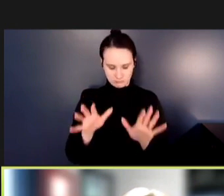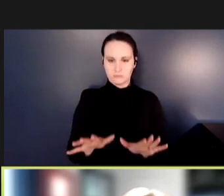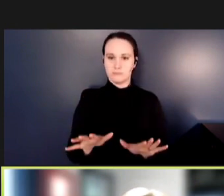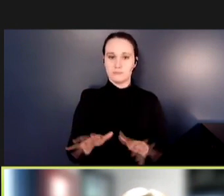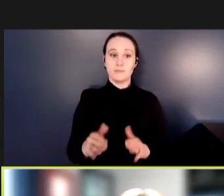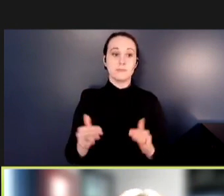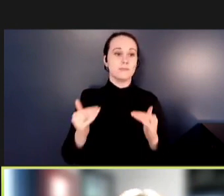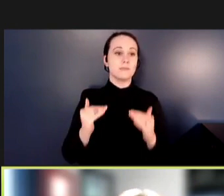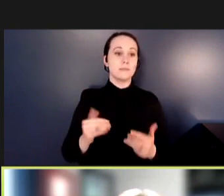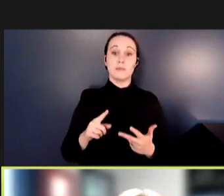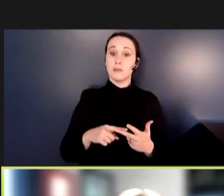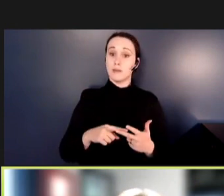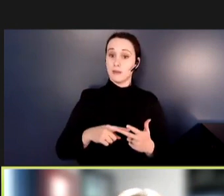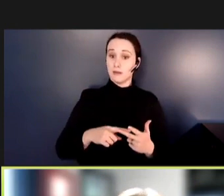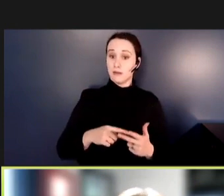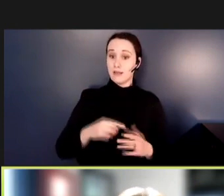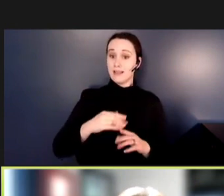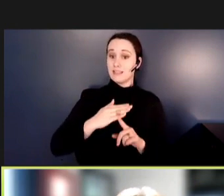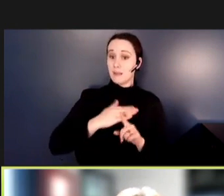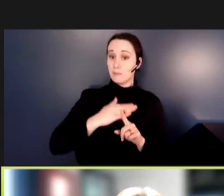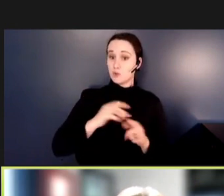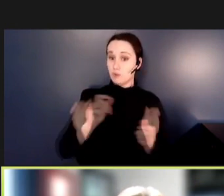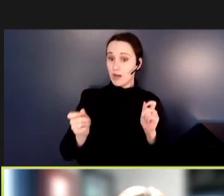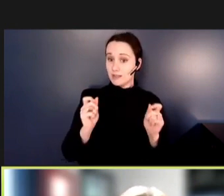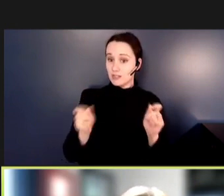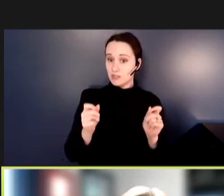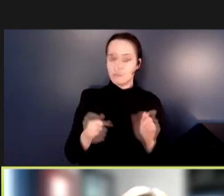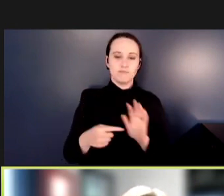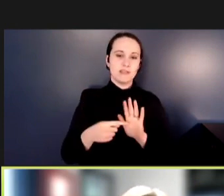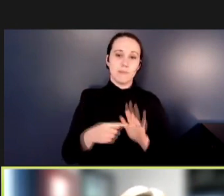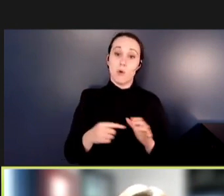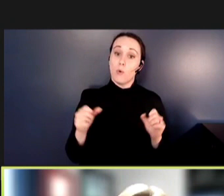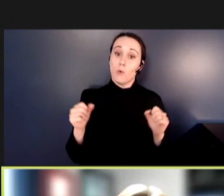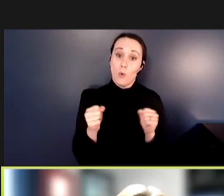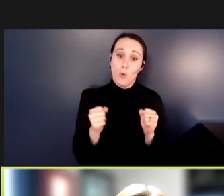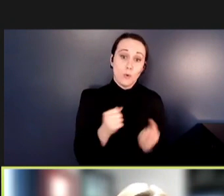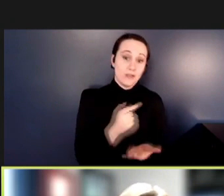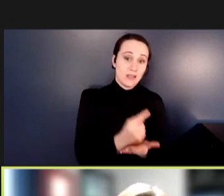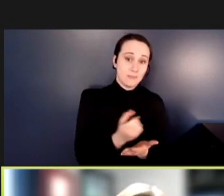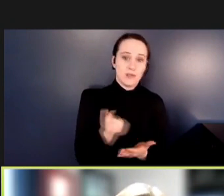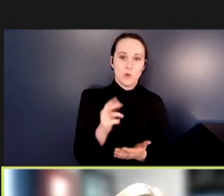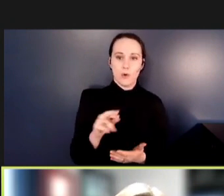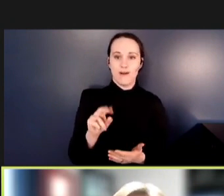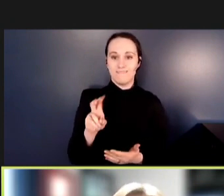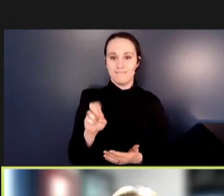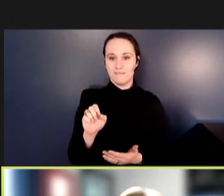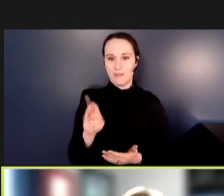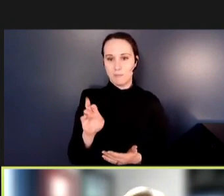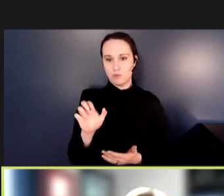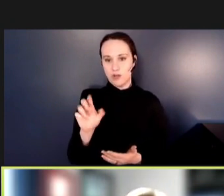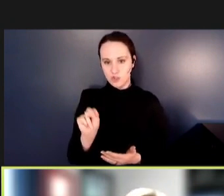regulations such as cold therapy or vibration therapy. Buzzy, I believe, is the one that a